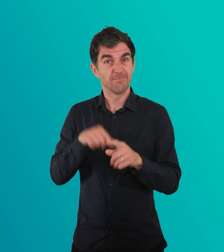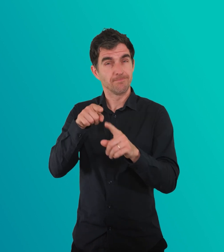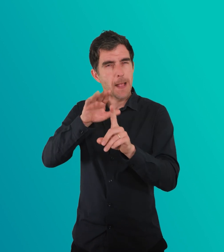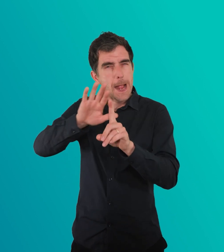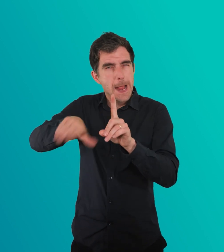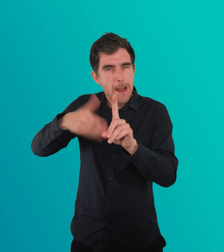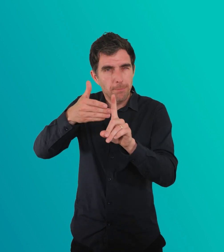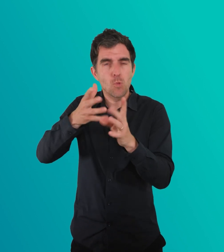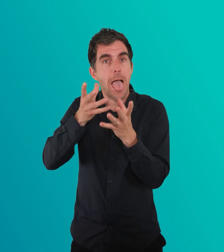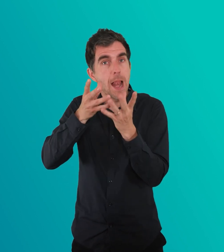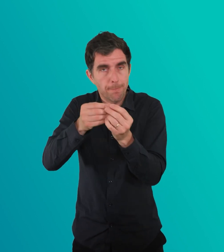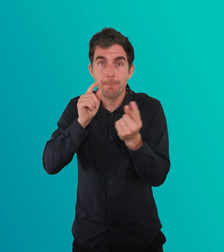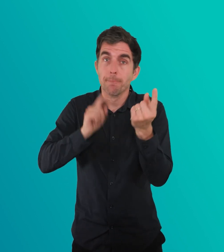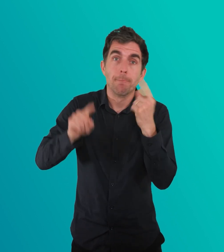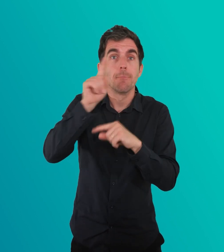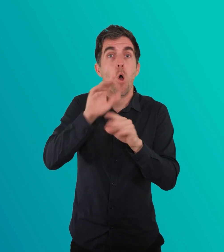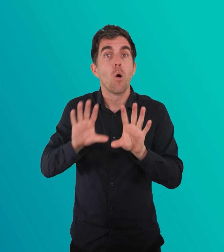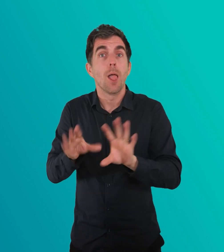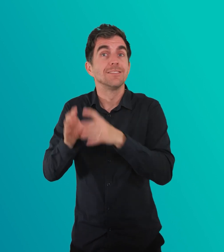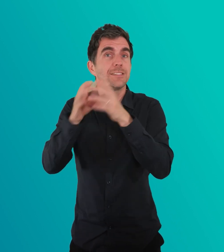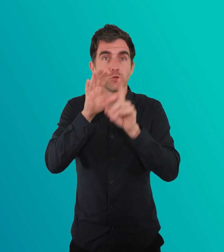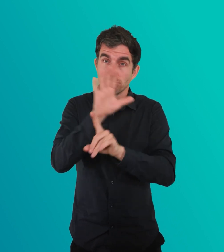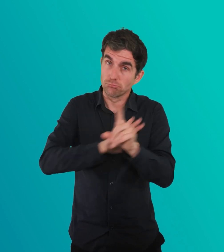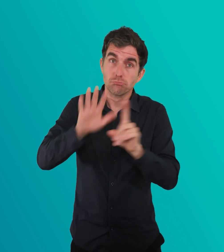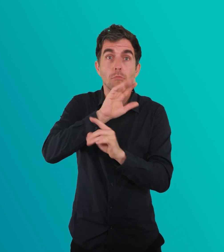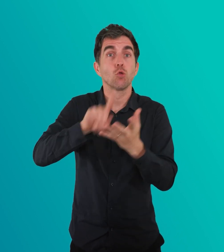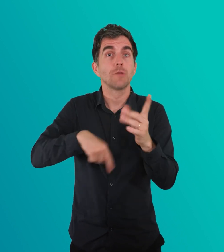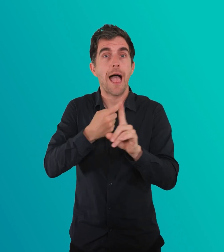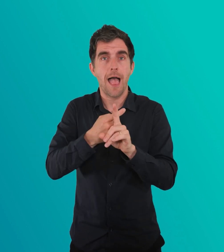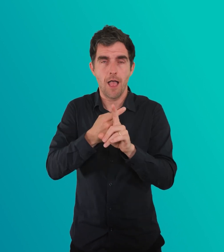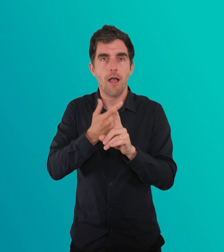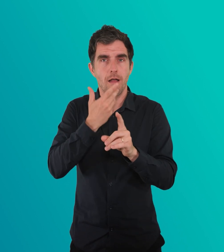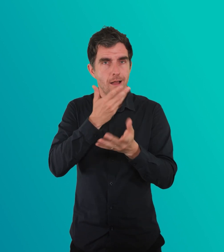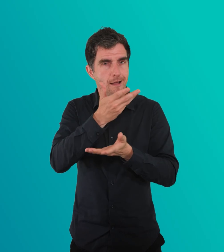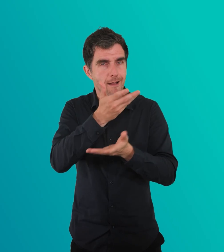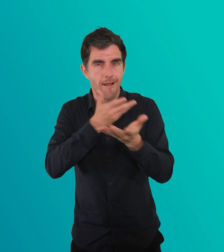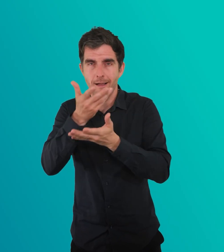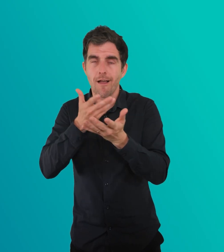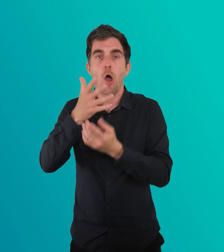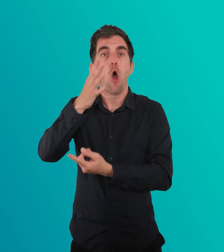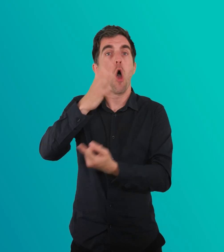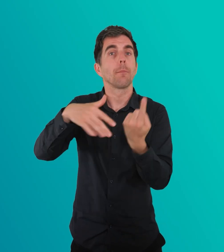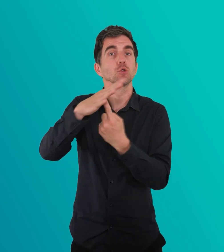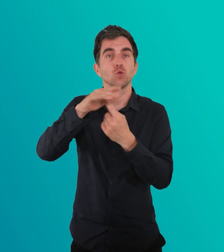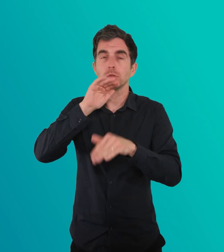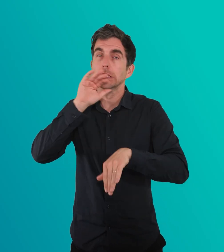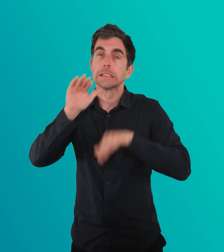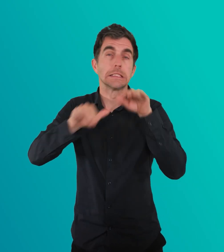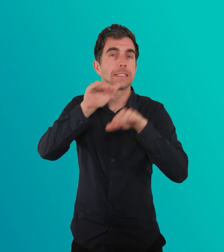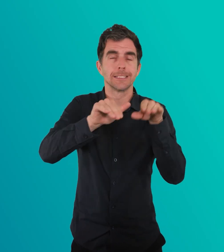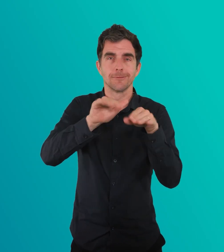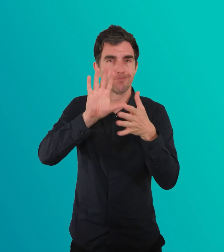It’s a tool that is aimed at helping organisations across the UK to facilitate a conversation with their communities